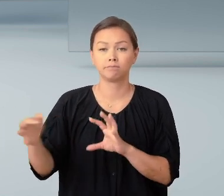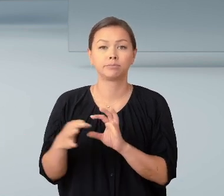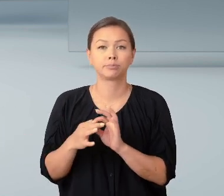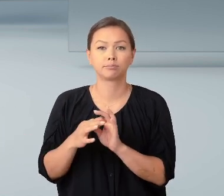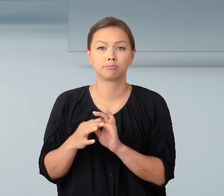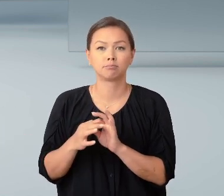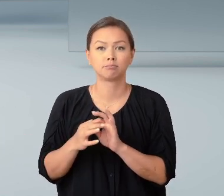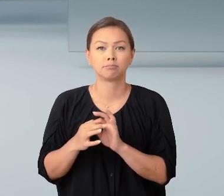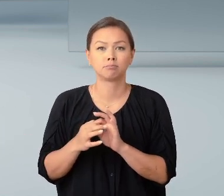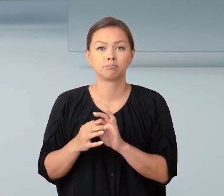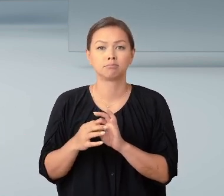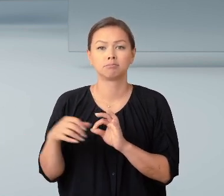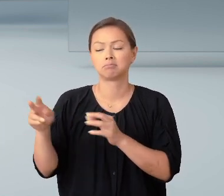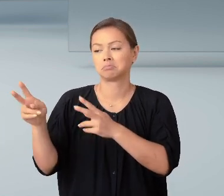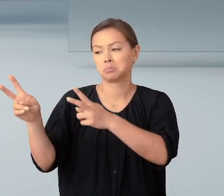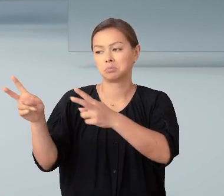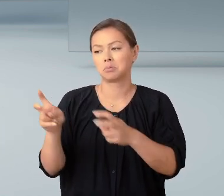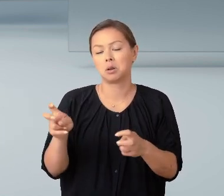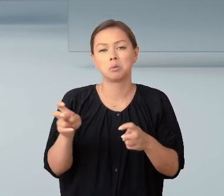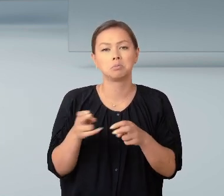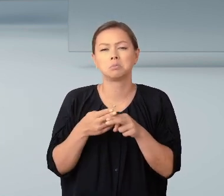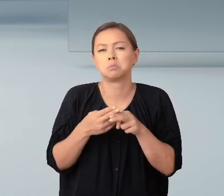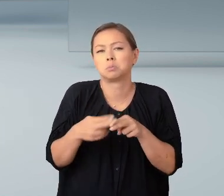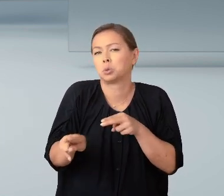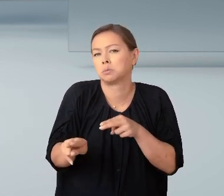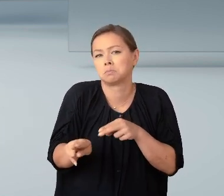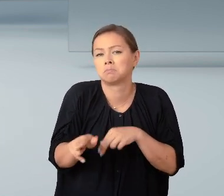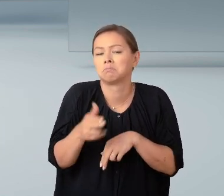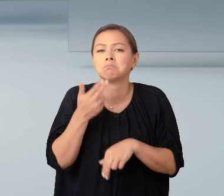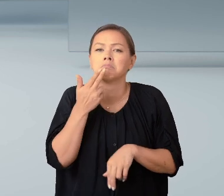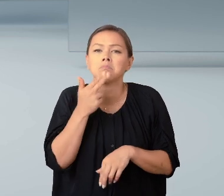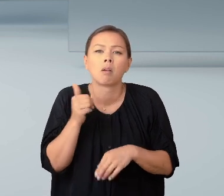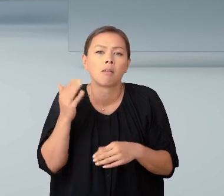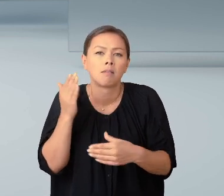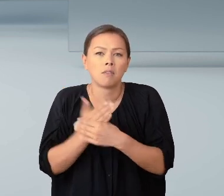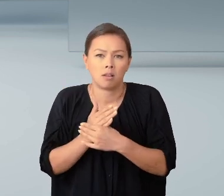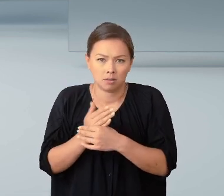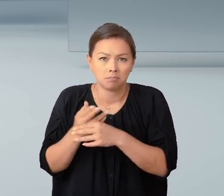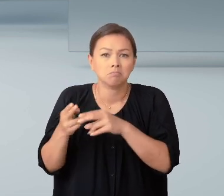downloaded a very brief, small file, and what we wanna do is,